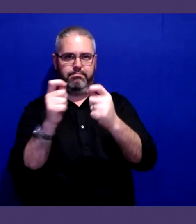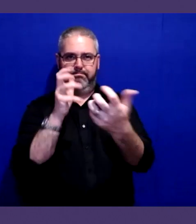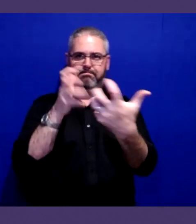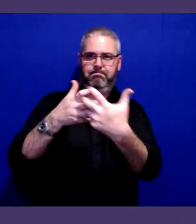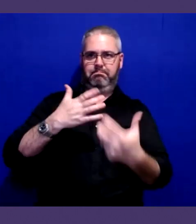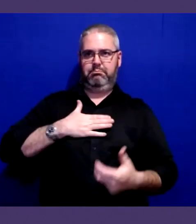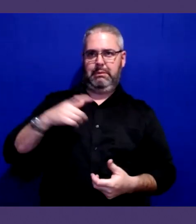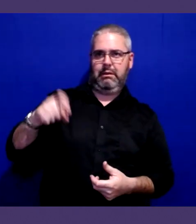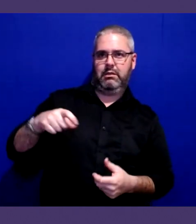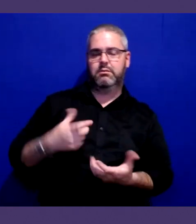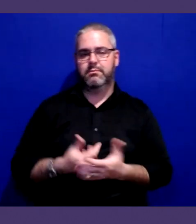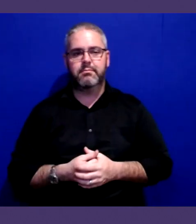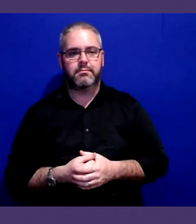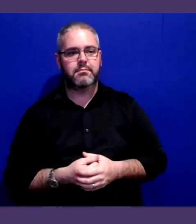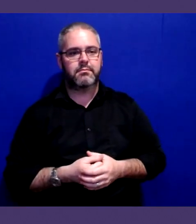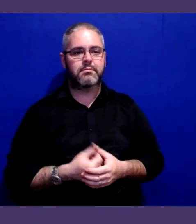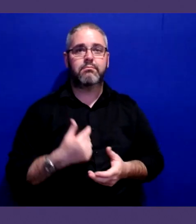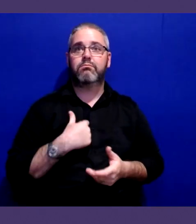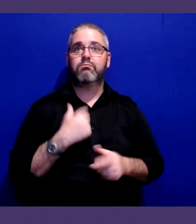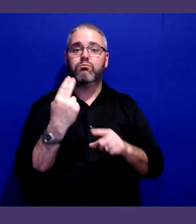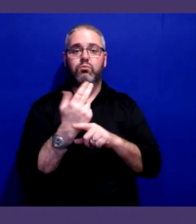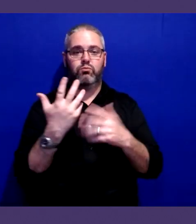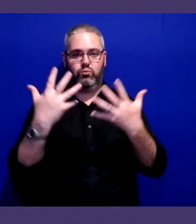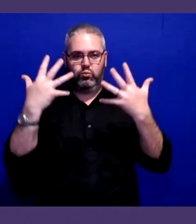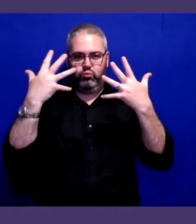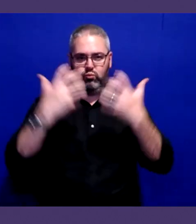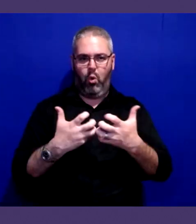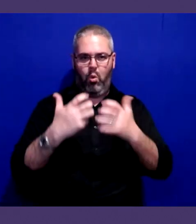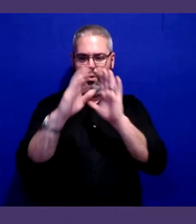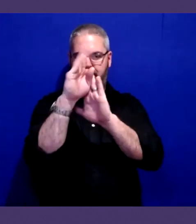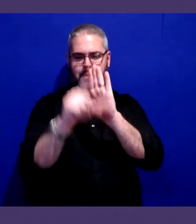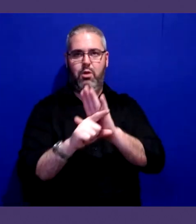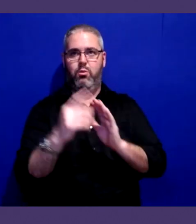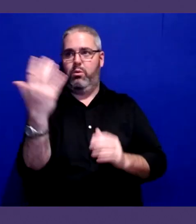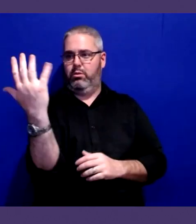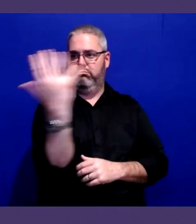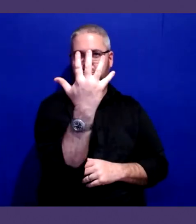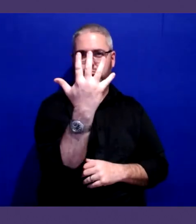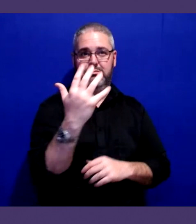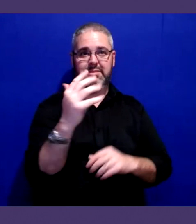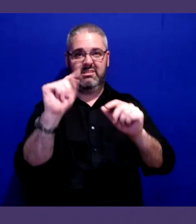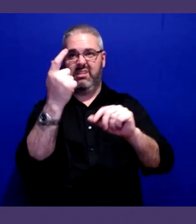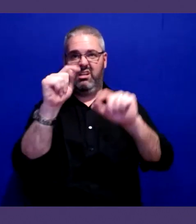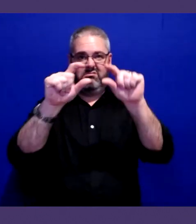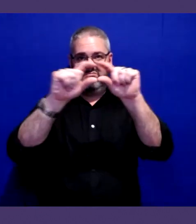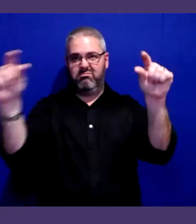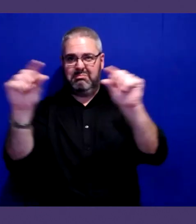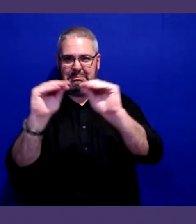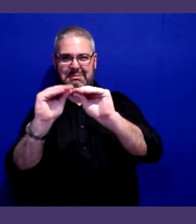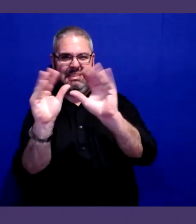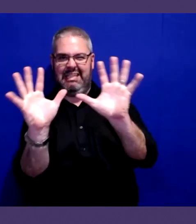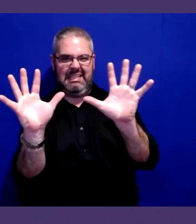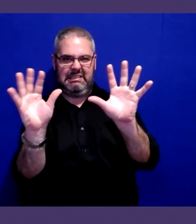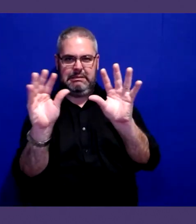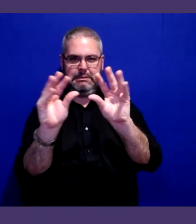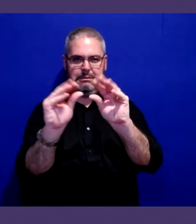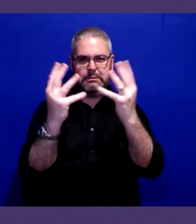I use a dark background with texts not too bright. I set large fonts, and increased line